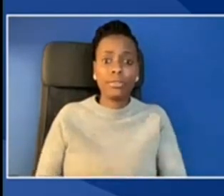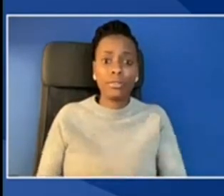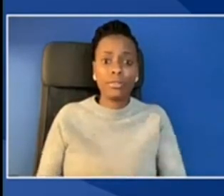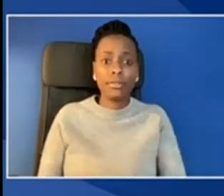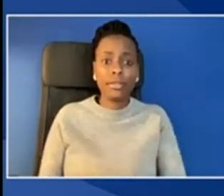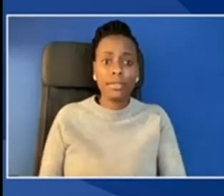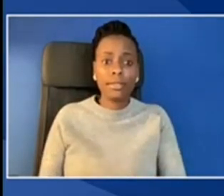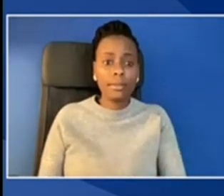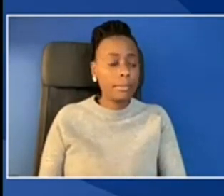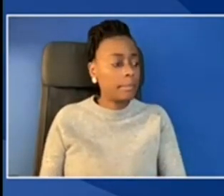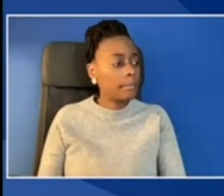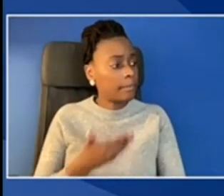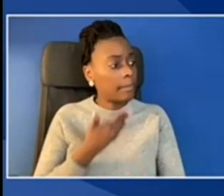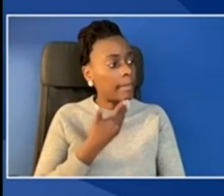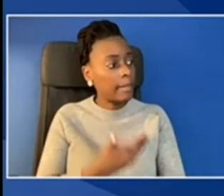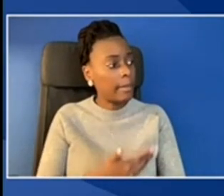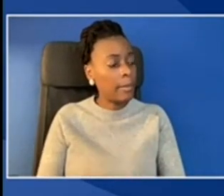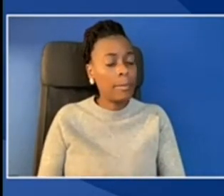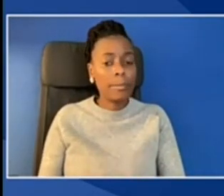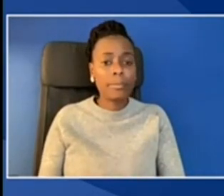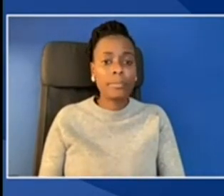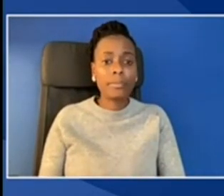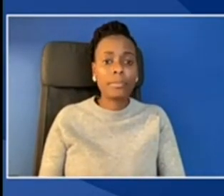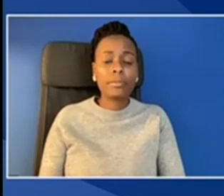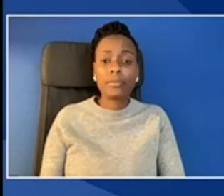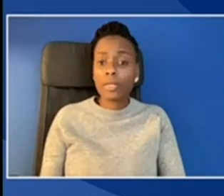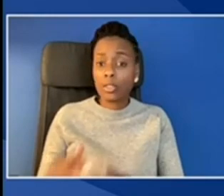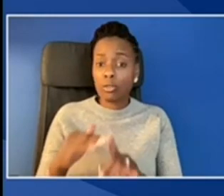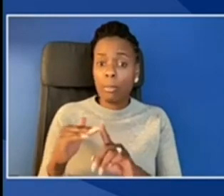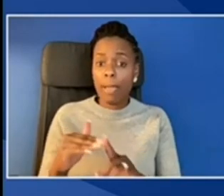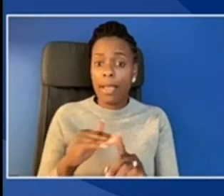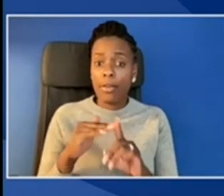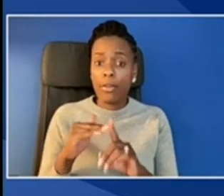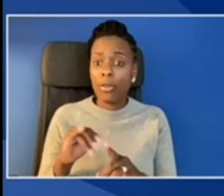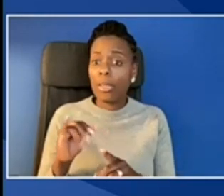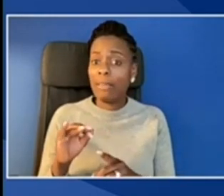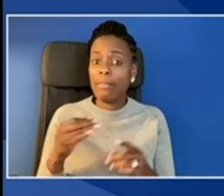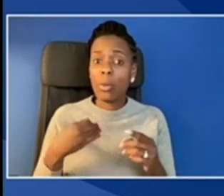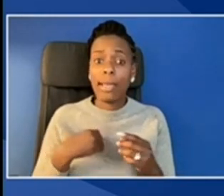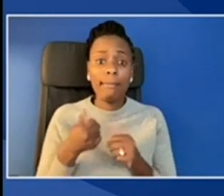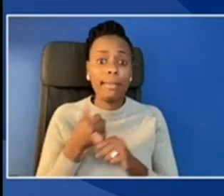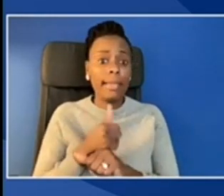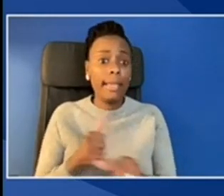Thank you, Jalil. Just as a reminder, folks, if you have anything that you would like to propose,